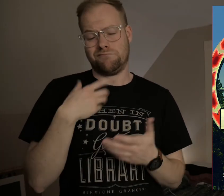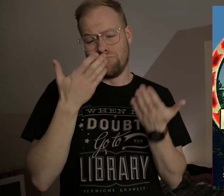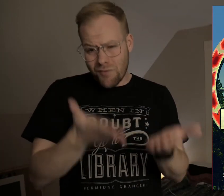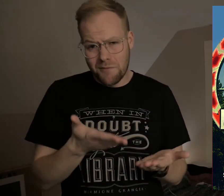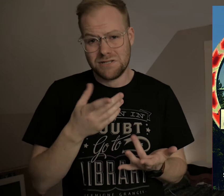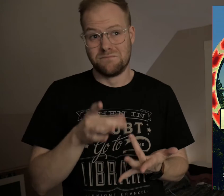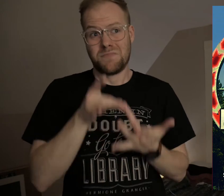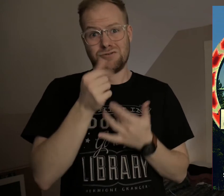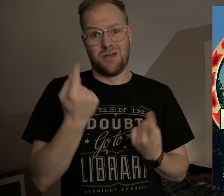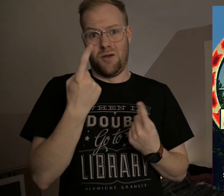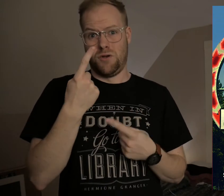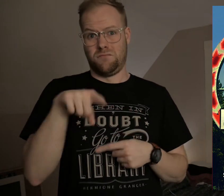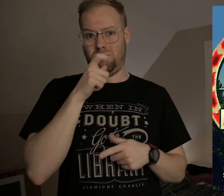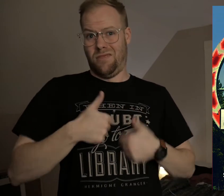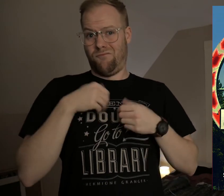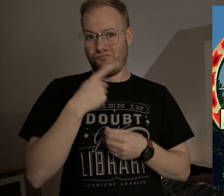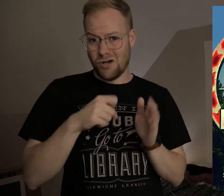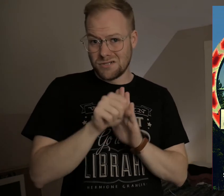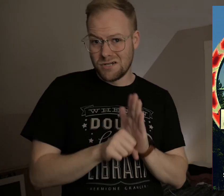Recommended, especially for anyone living in red states.